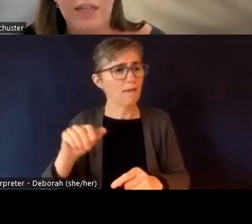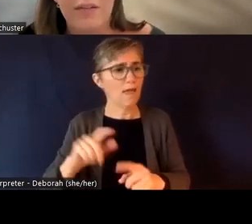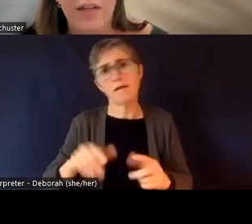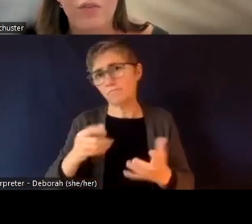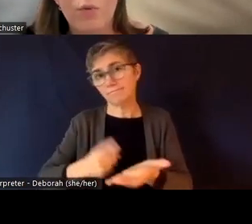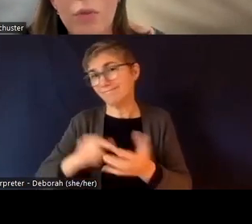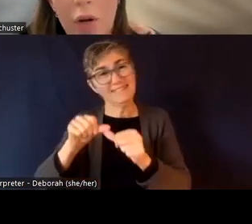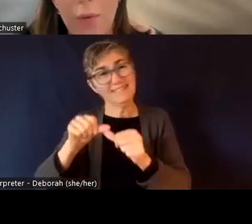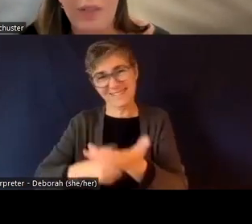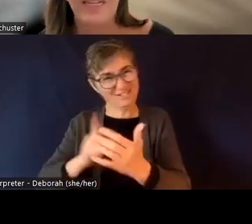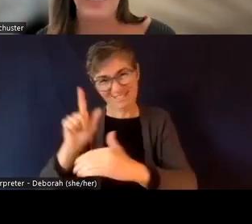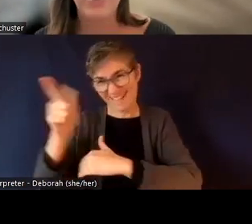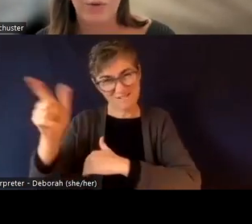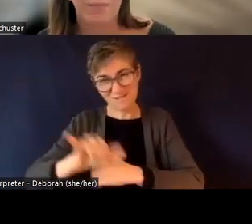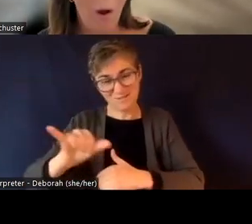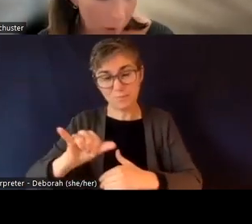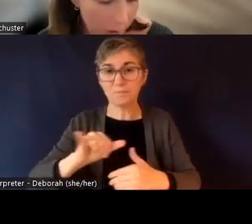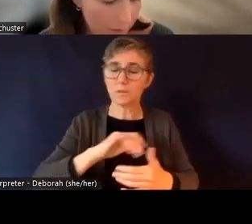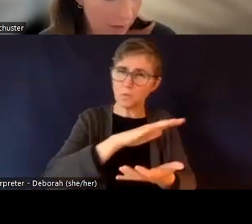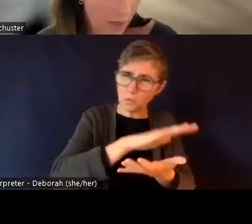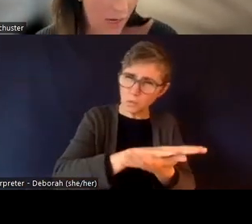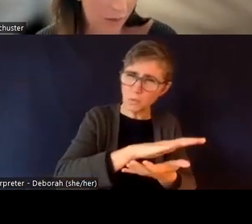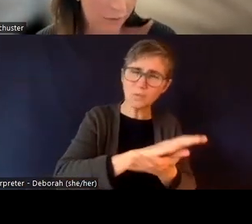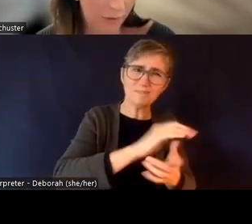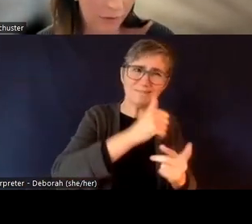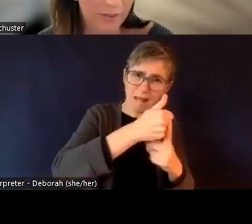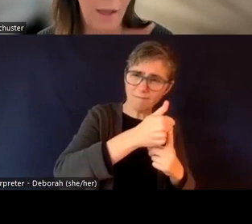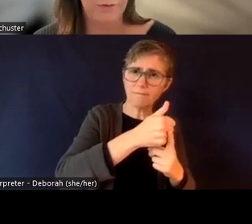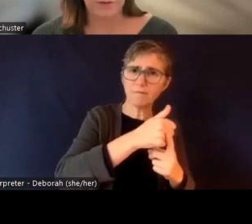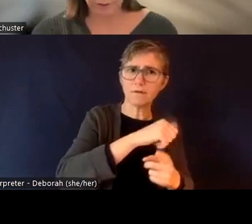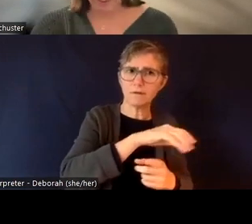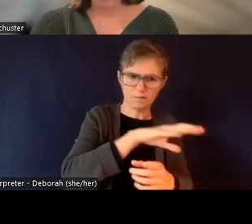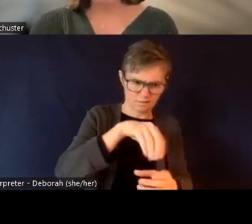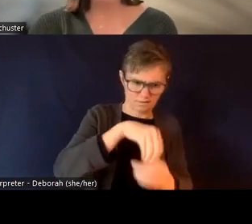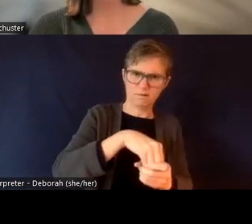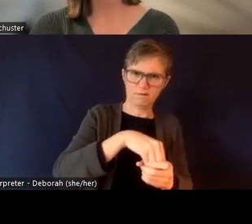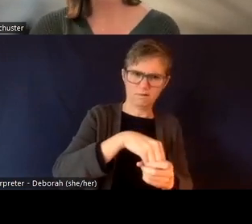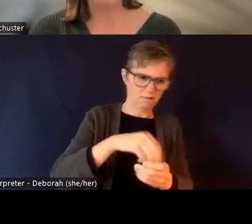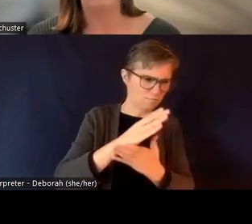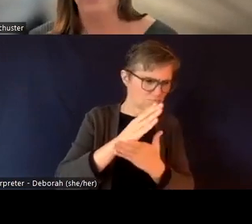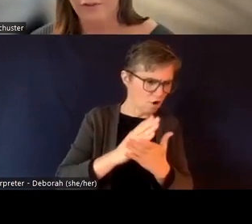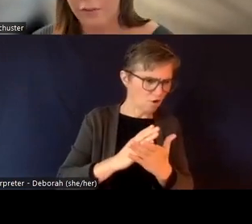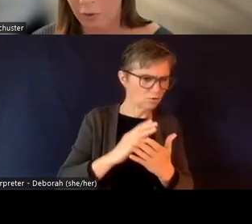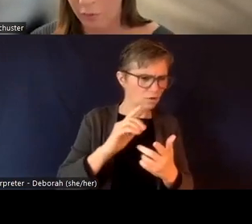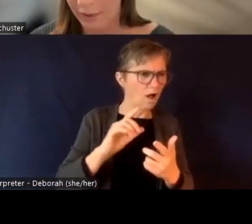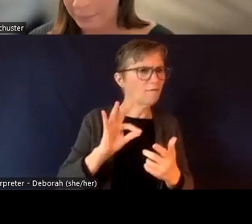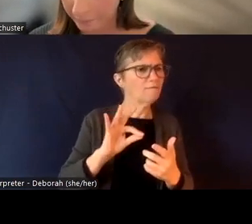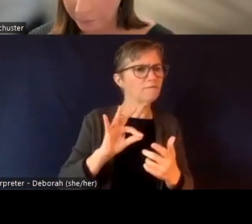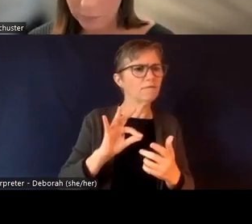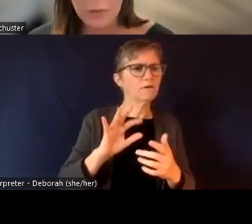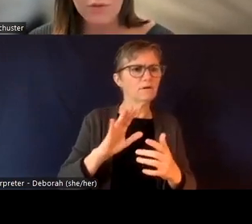is that schools are a really integral part of this effort to turn the spigot off, so to speak.